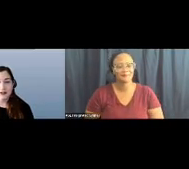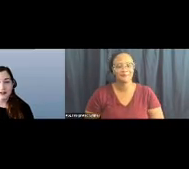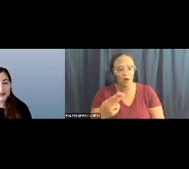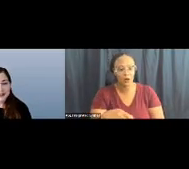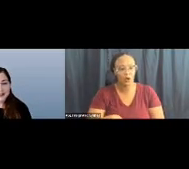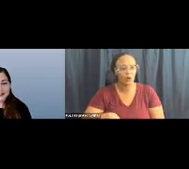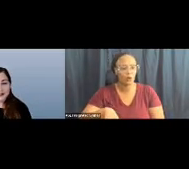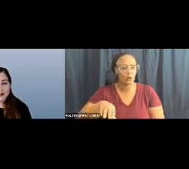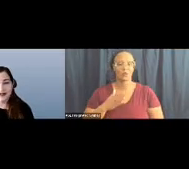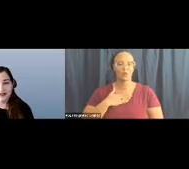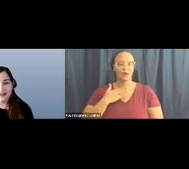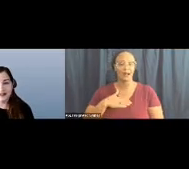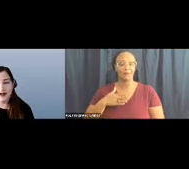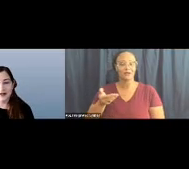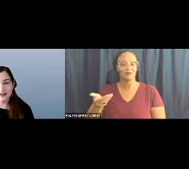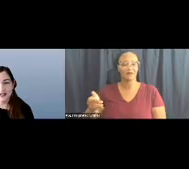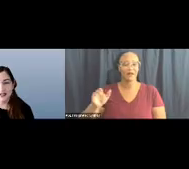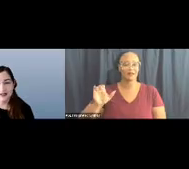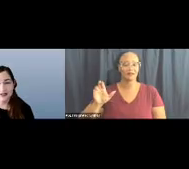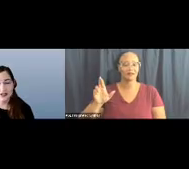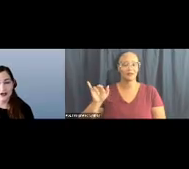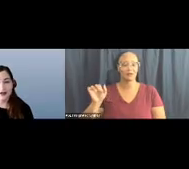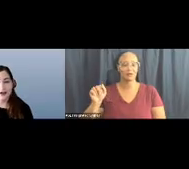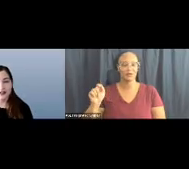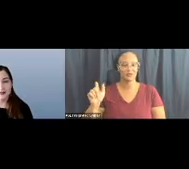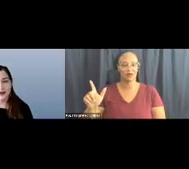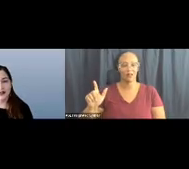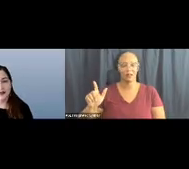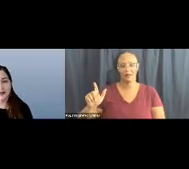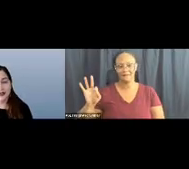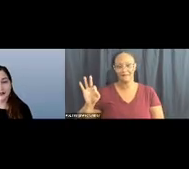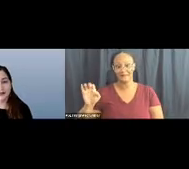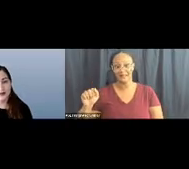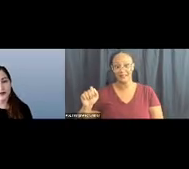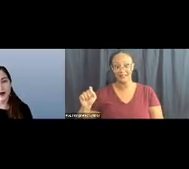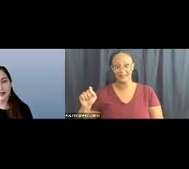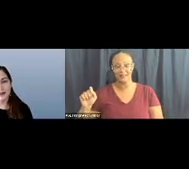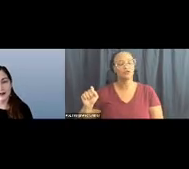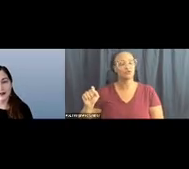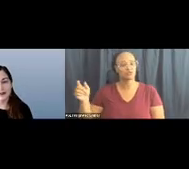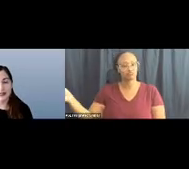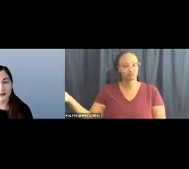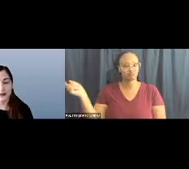invite Cheryl Theis join us into the conversation to share her experience and a few thoughts on the